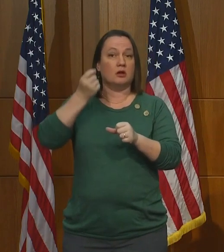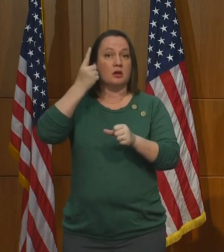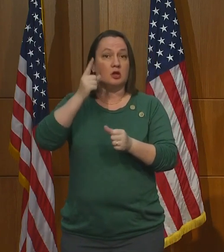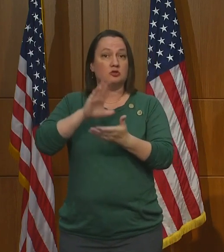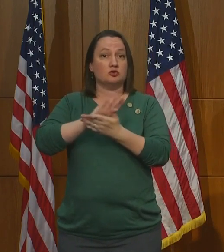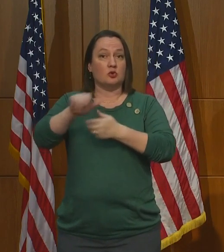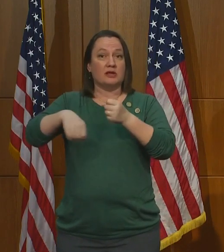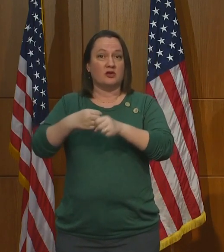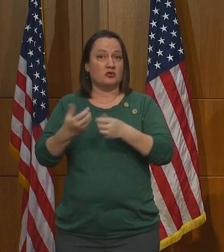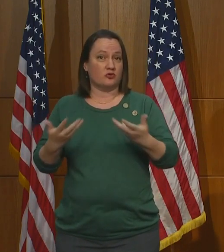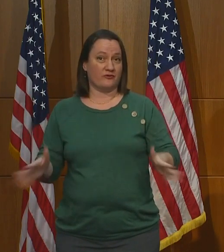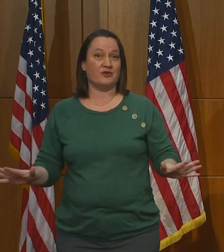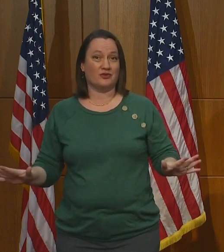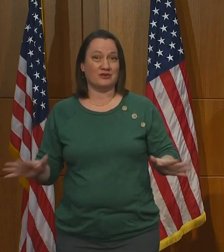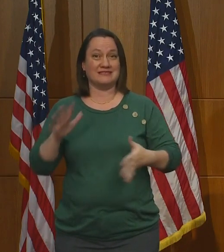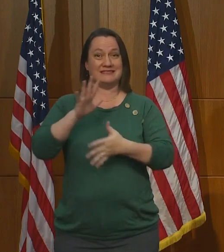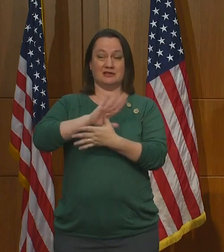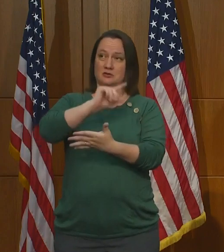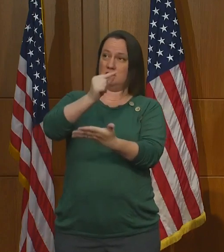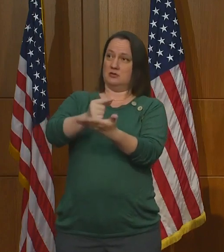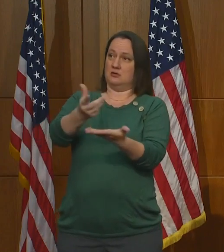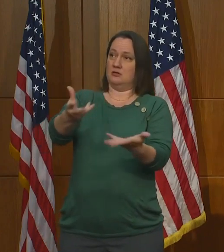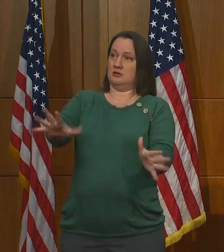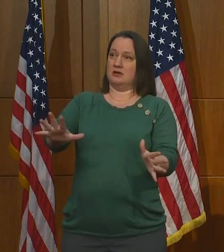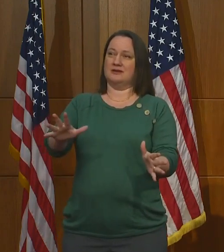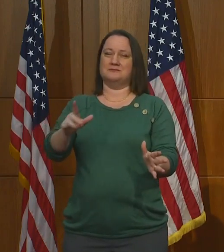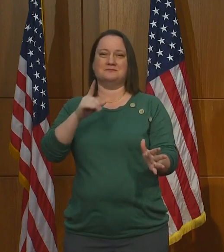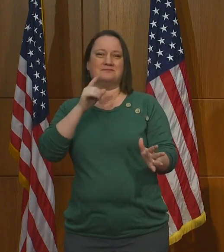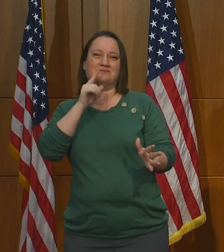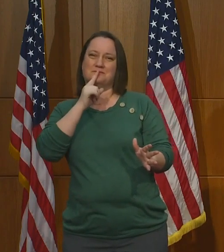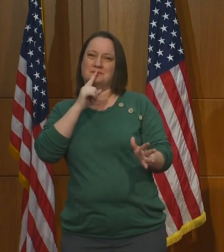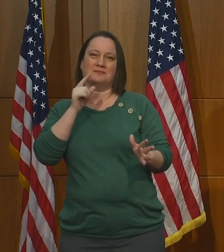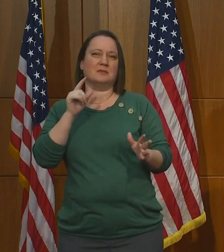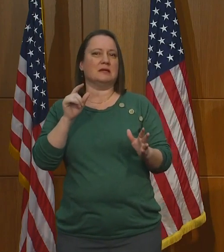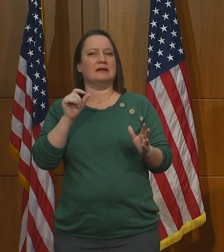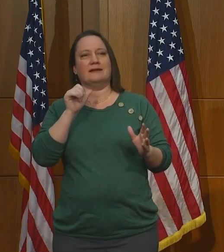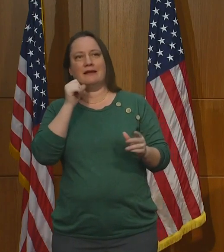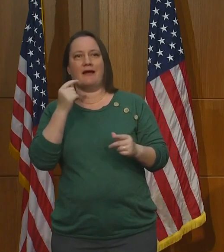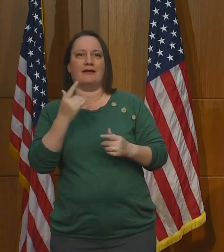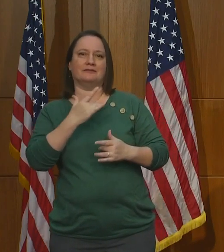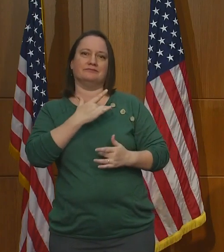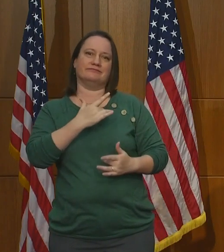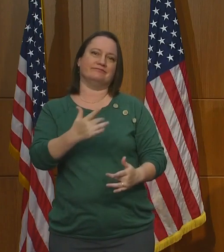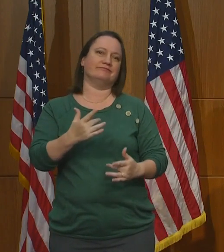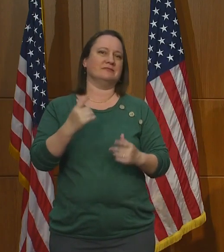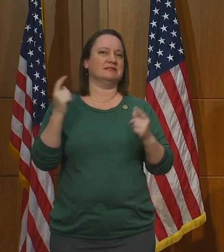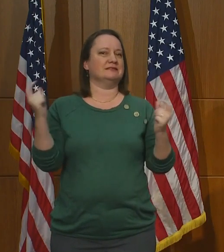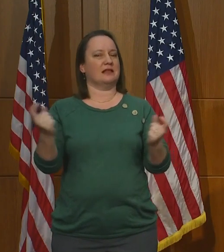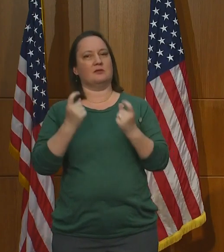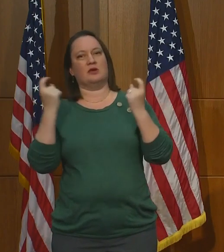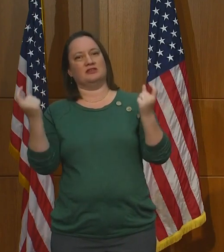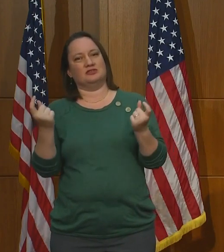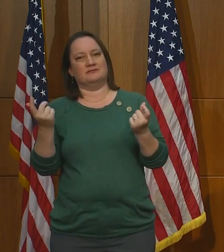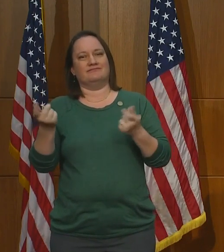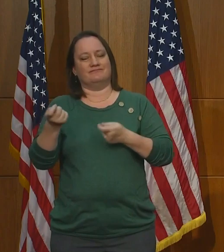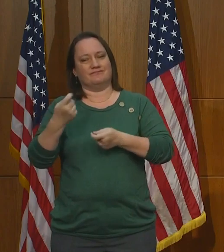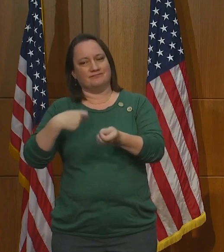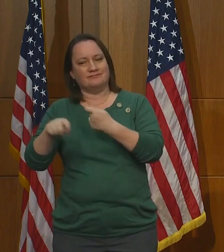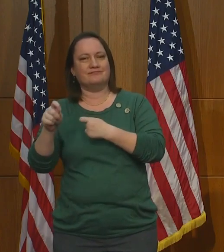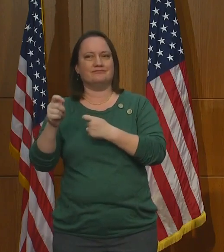YEAR IS OVER SENIORS HAVE GRADUATED EVEN THOUGH HAS NOT BEEN THE CELEBRATION THAT OUR